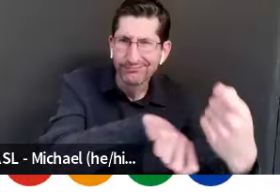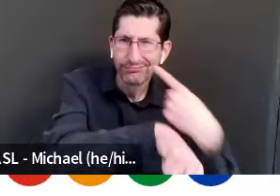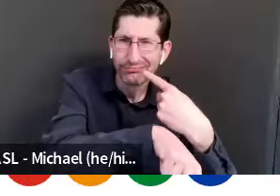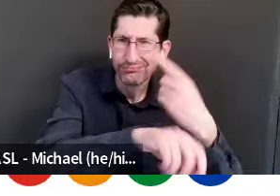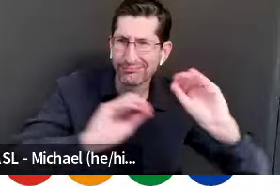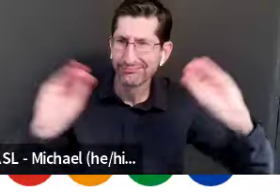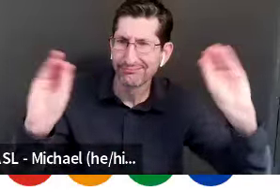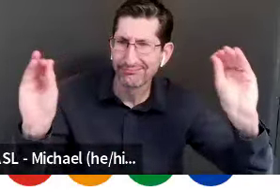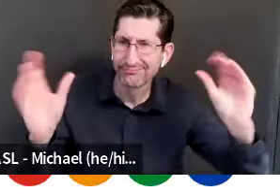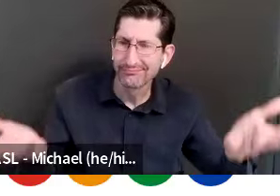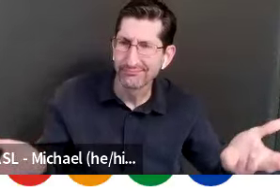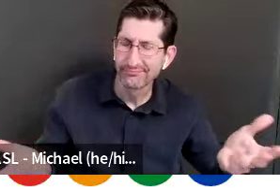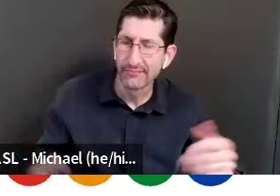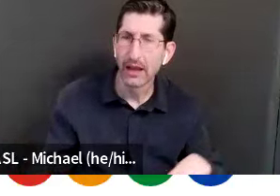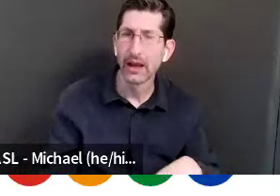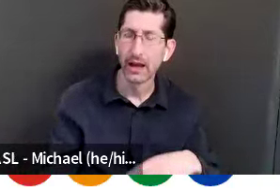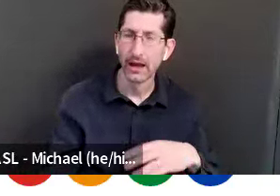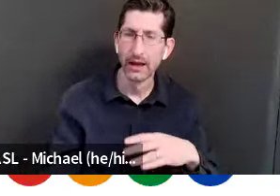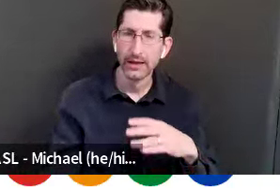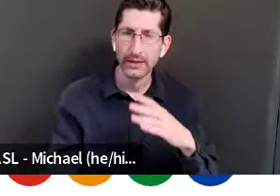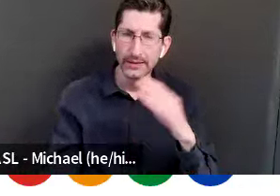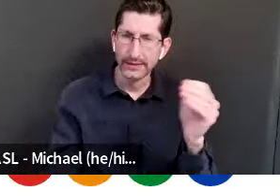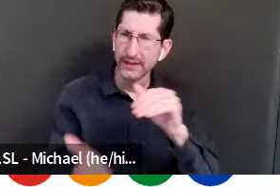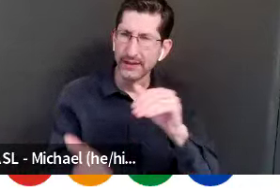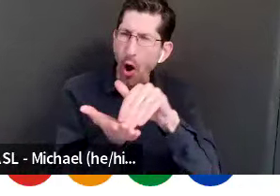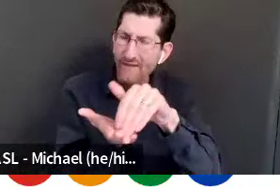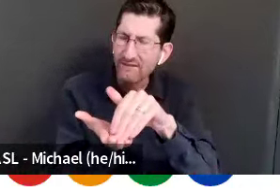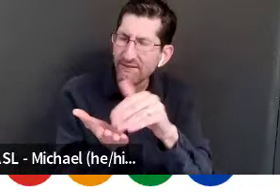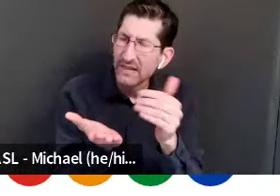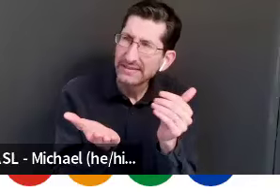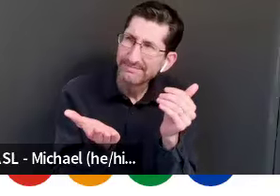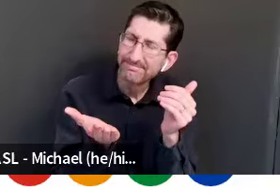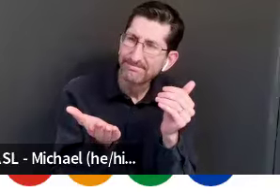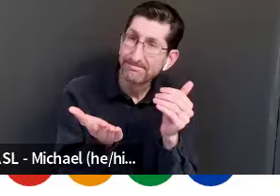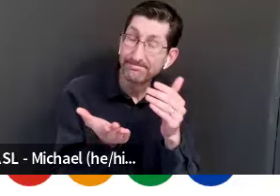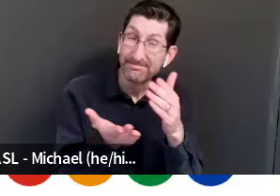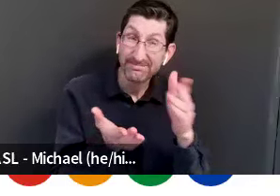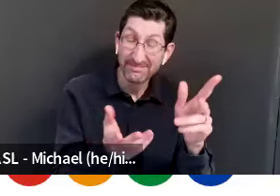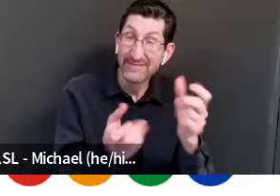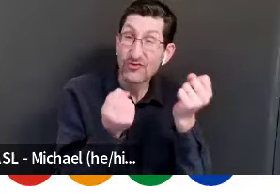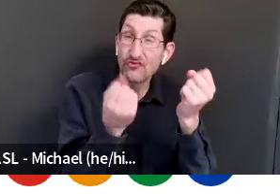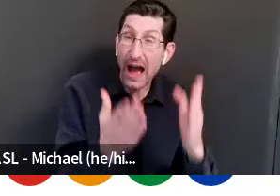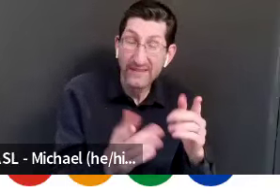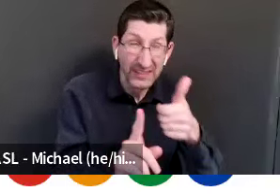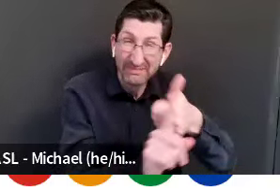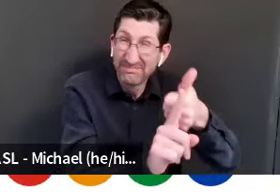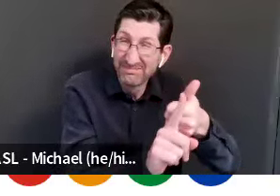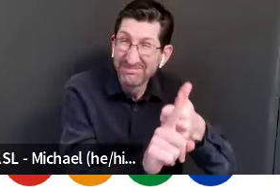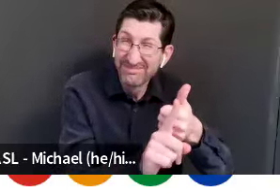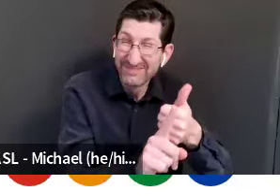RESPOND TO THE TEXTS. A LOT OF TIMES SOME OF THE